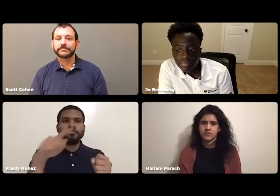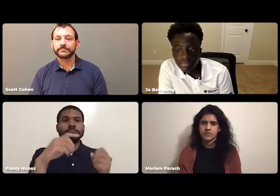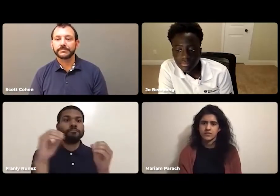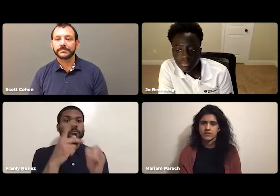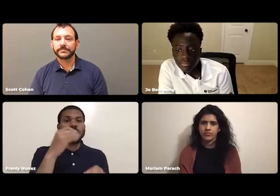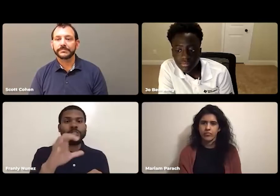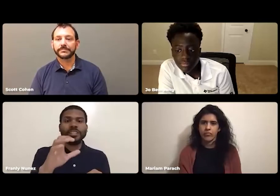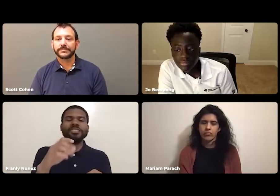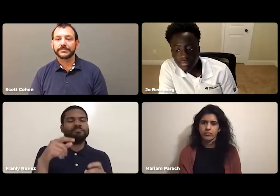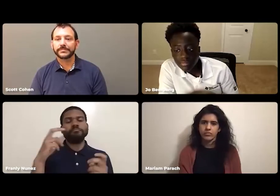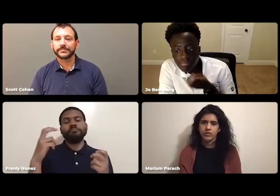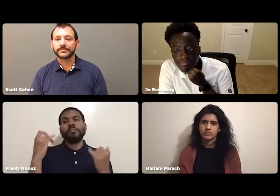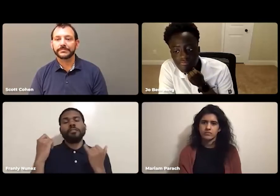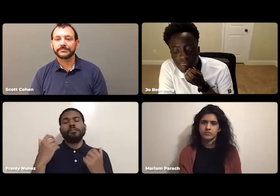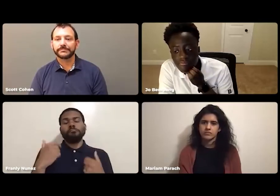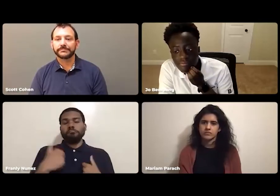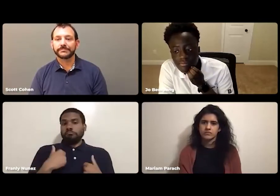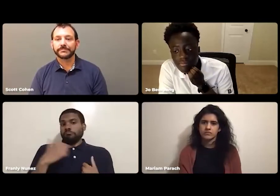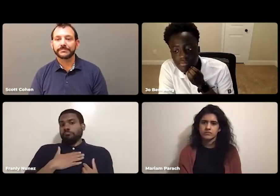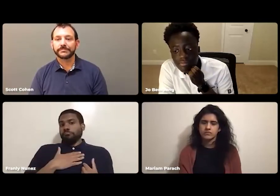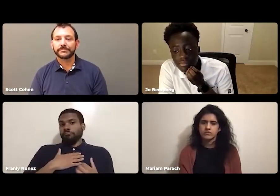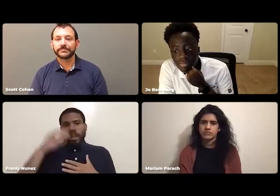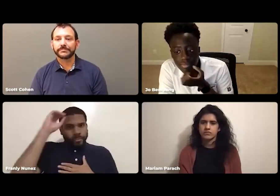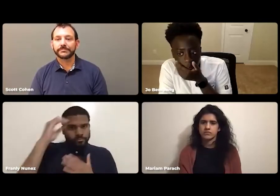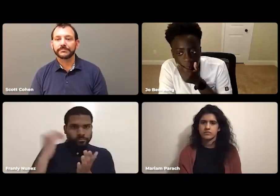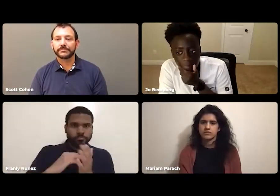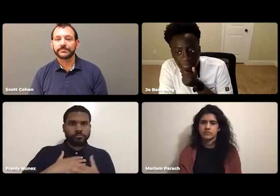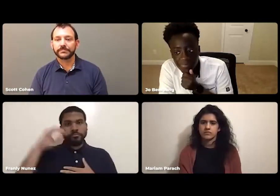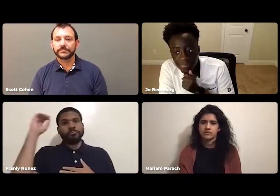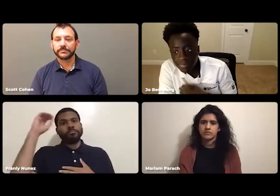More eyes are on the committees to find more people of color.